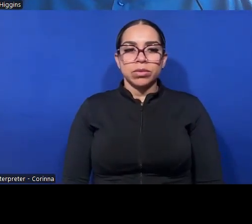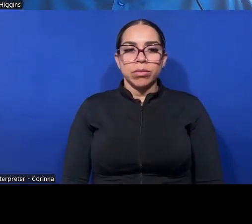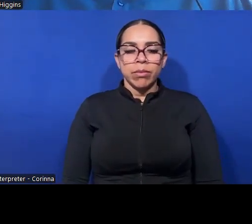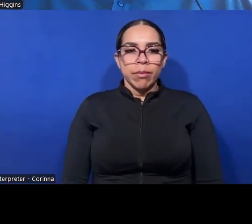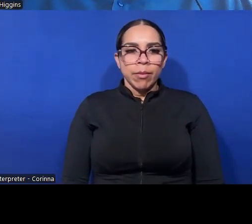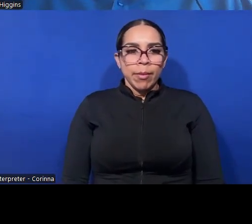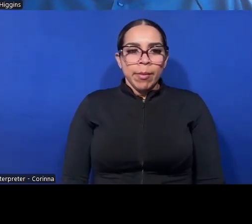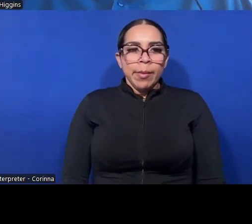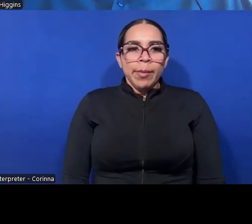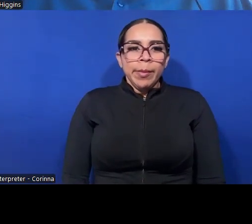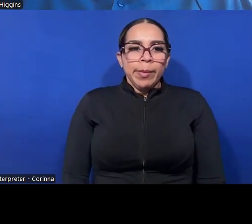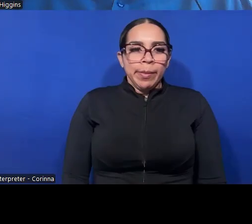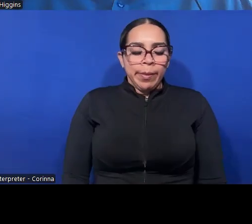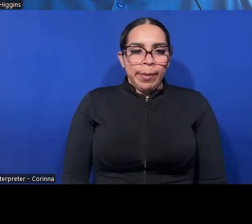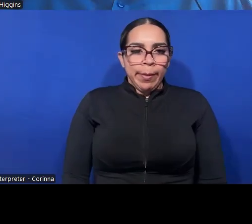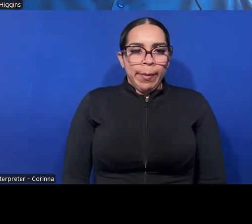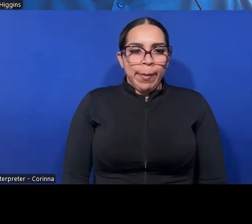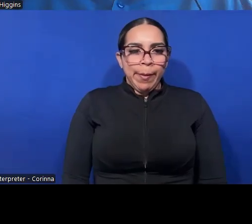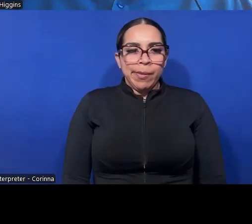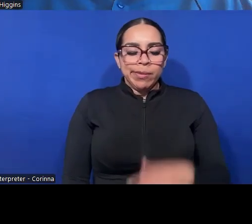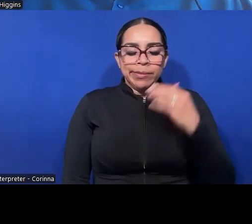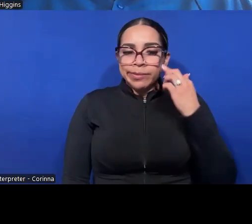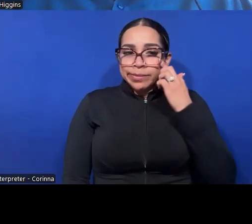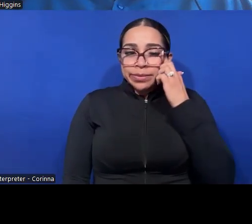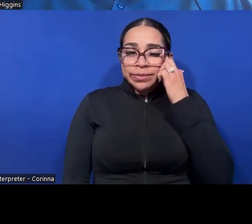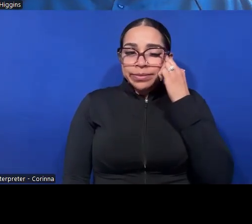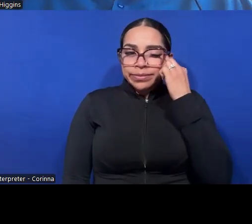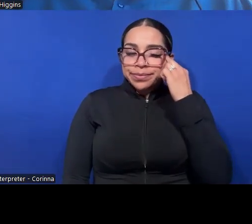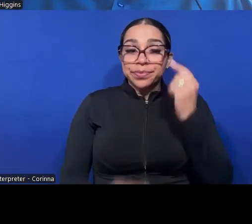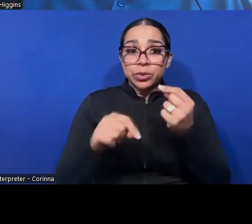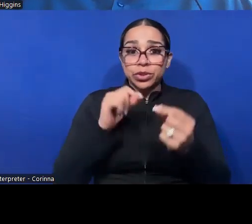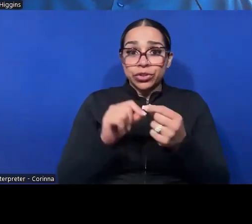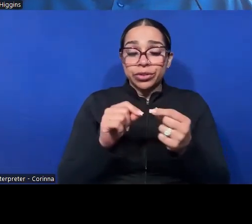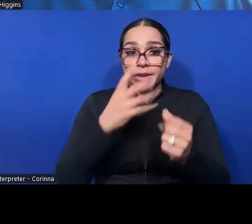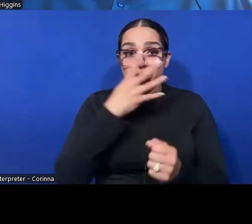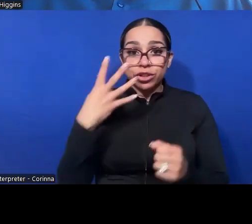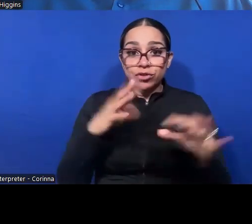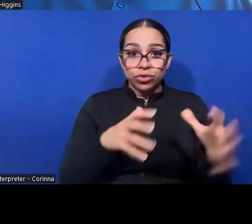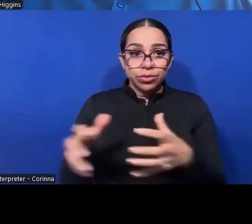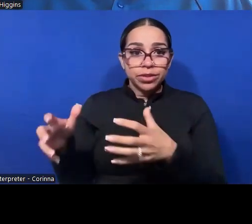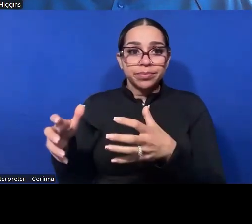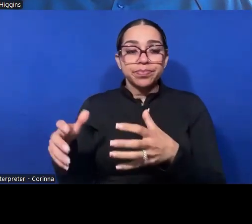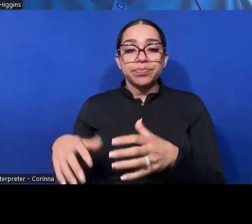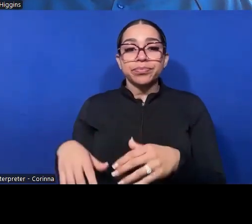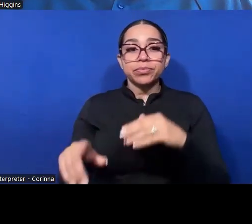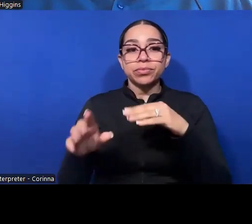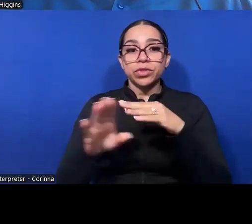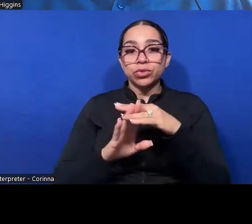So certain immigrant groups, refugees, parolees, trafficking survivors and similar groups.